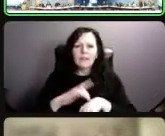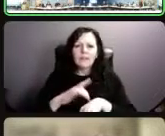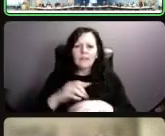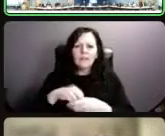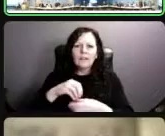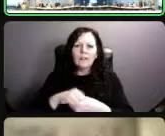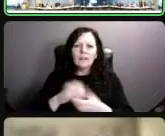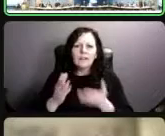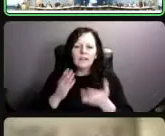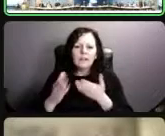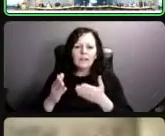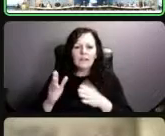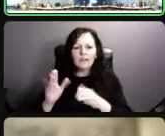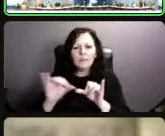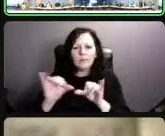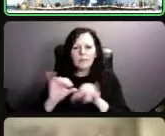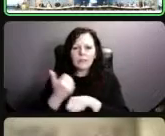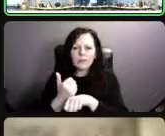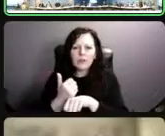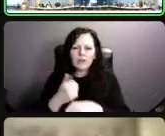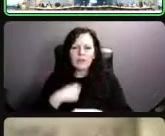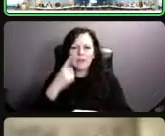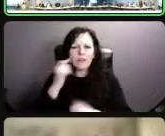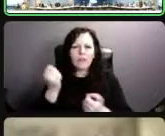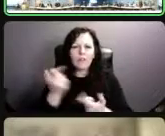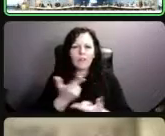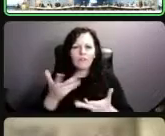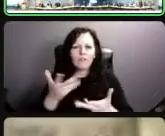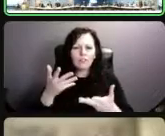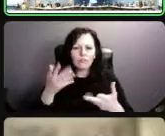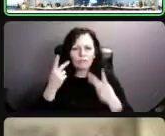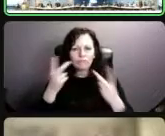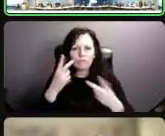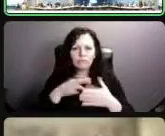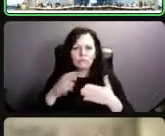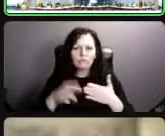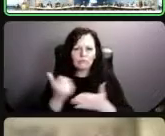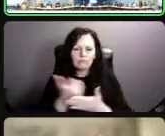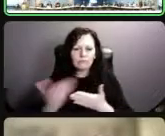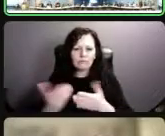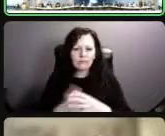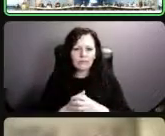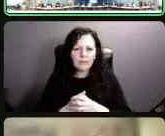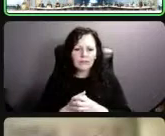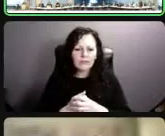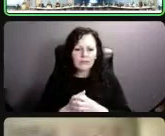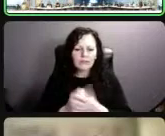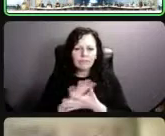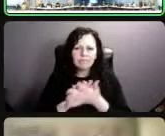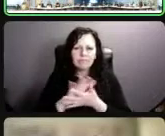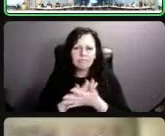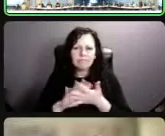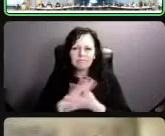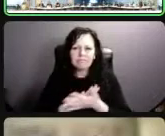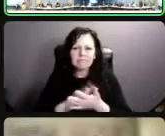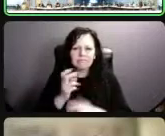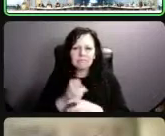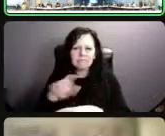HE'S GOING TO BRING US ANY QUESTION IN THE DISCUSSION WITH YOU KNOW, WE TOUCHED ON WITH